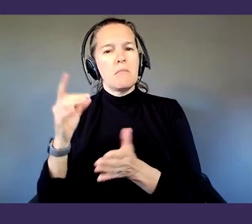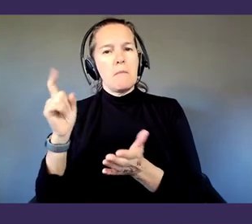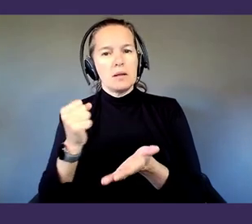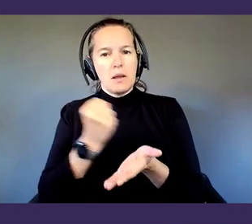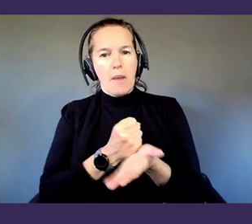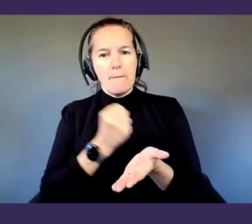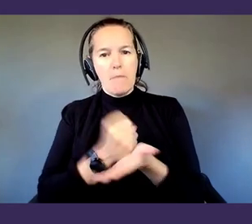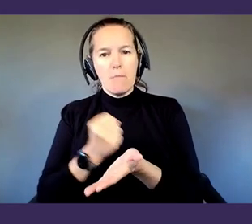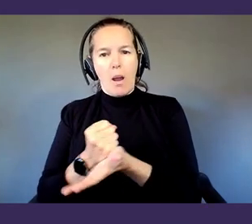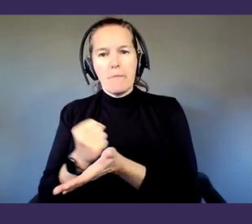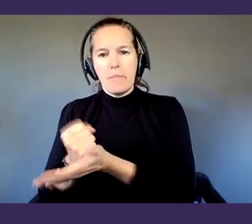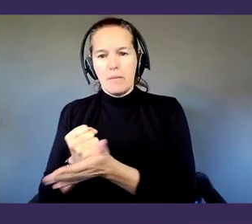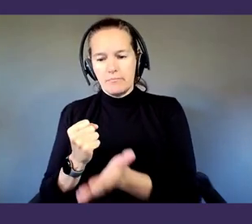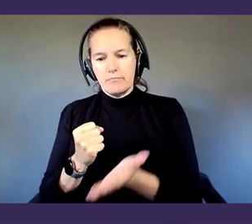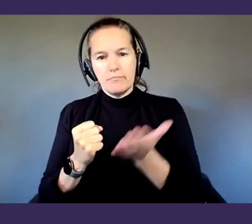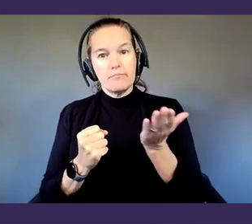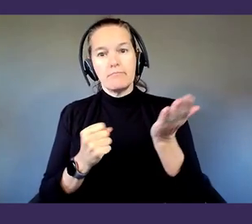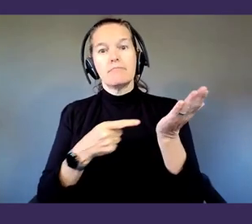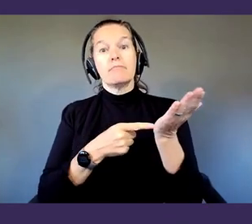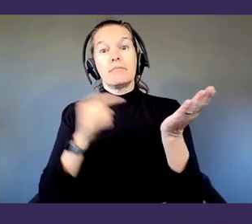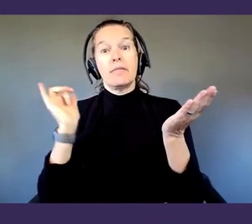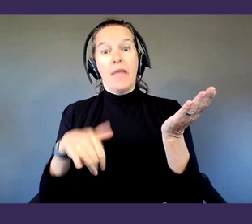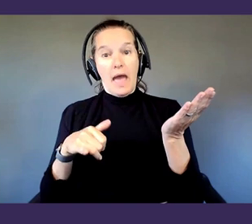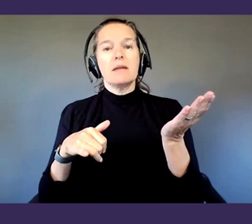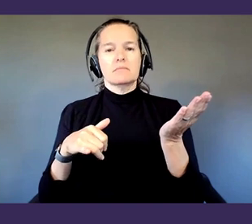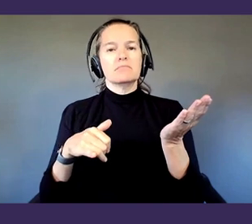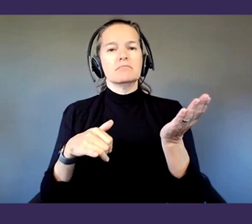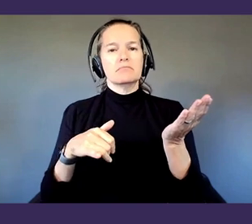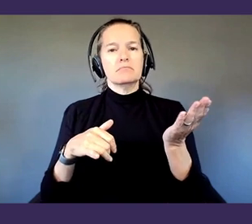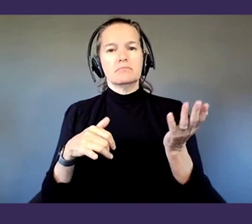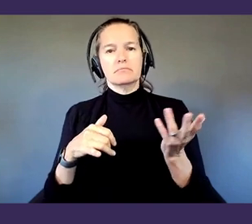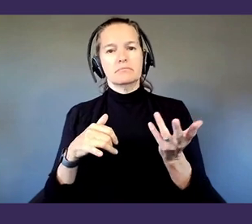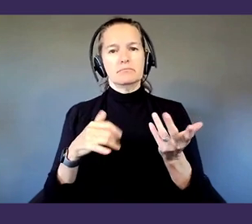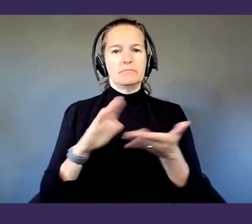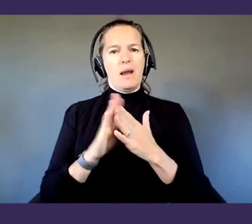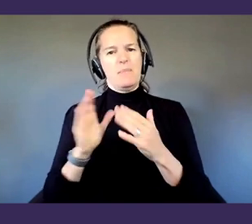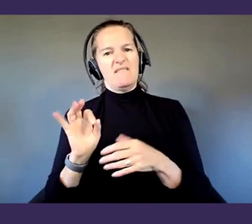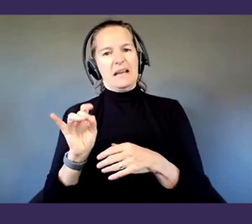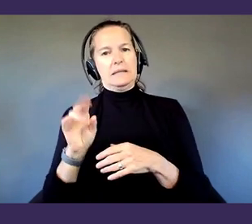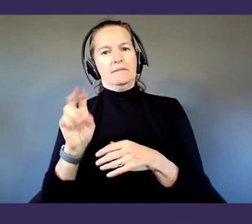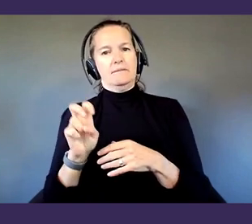and then it will become effective. It can be revoked in writing at any time, right?